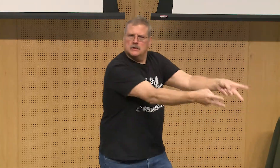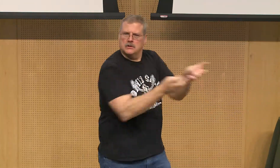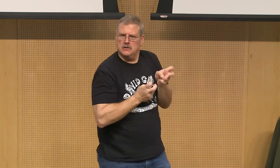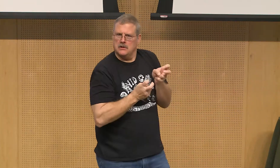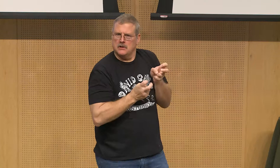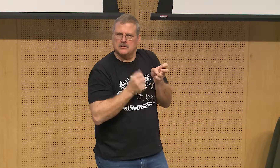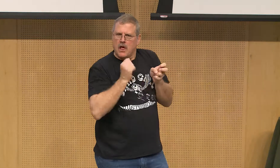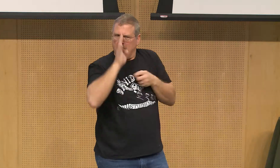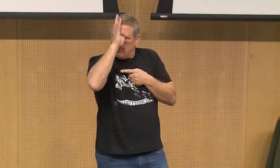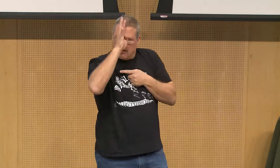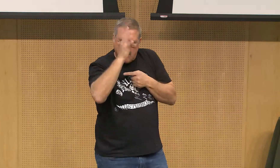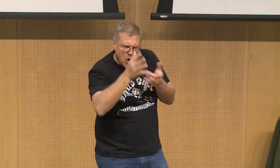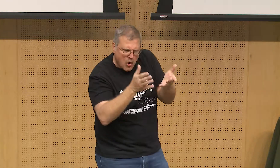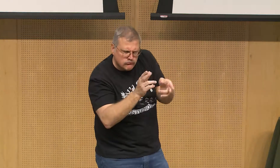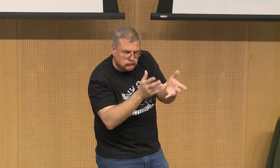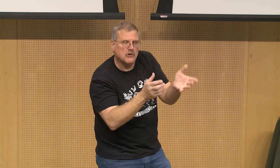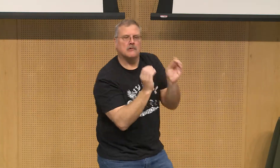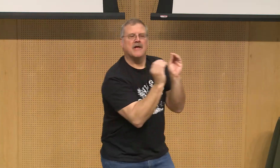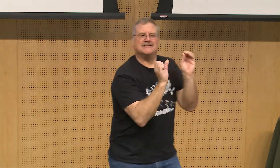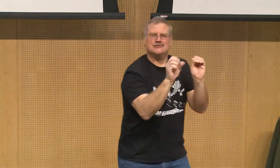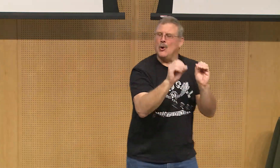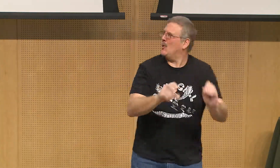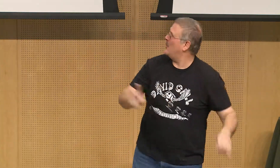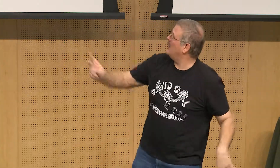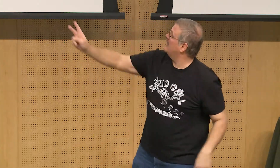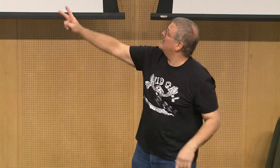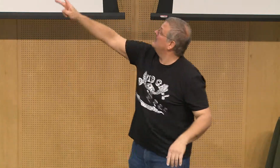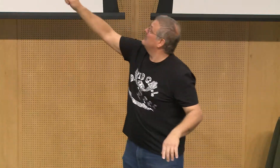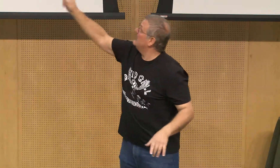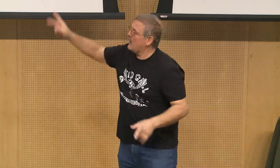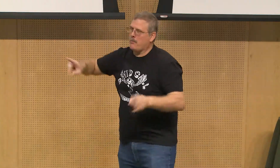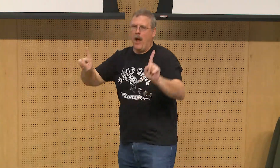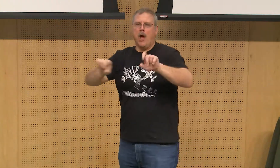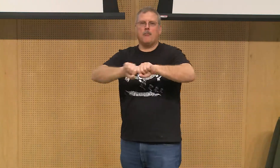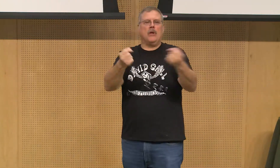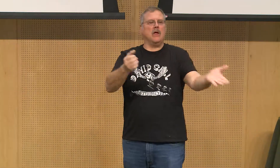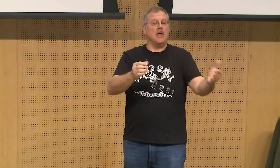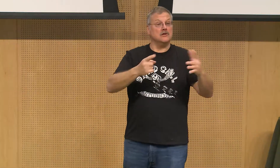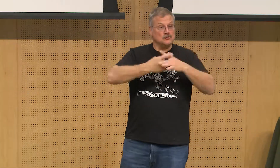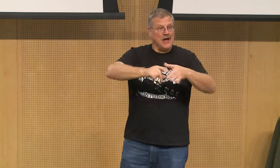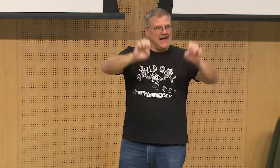He met two daughters who already signed and freed them, if you will,